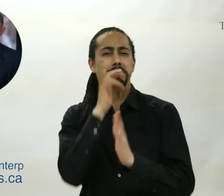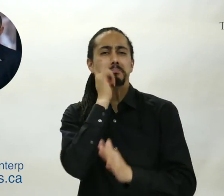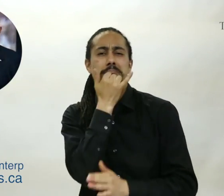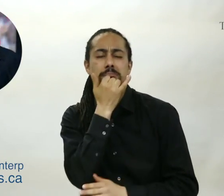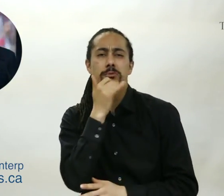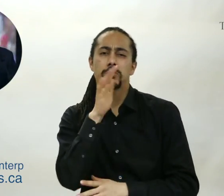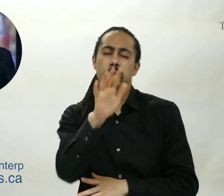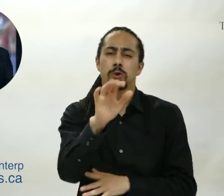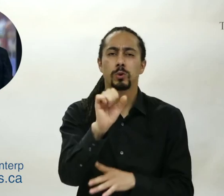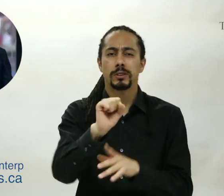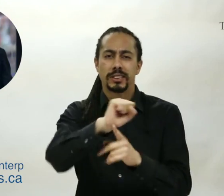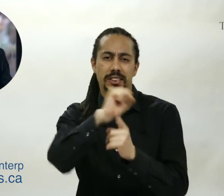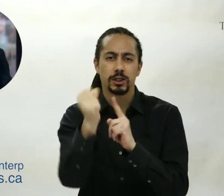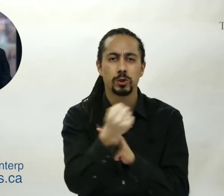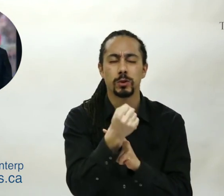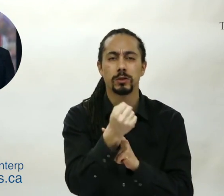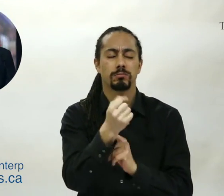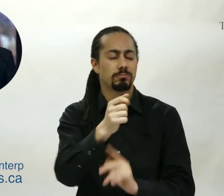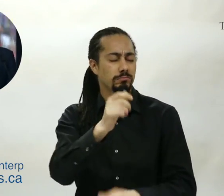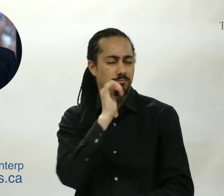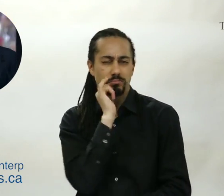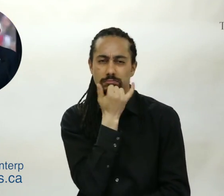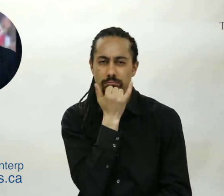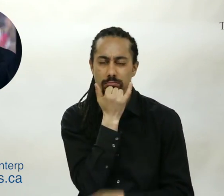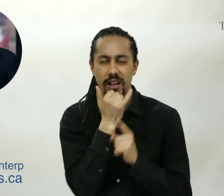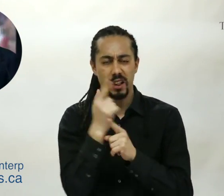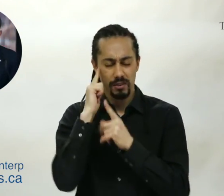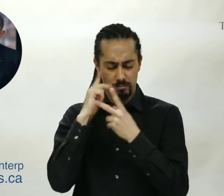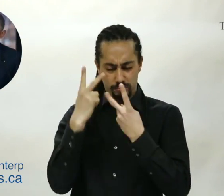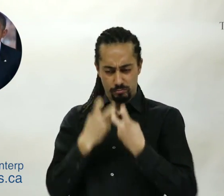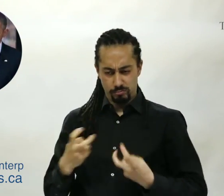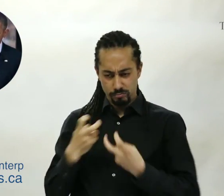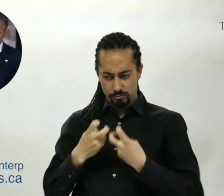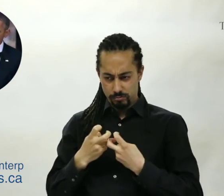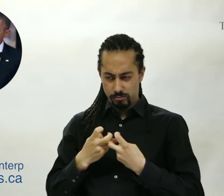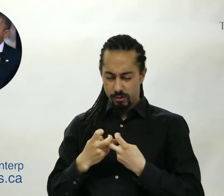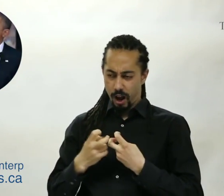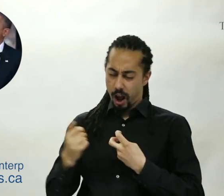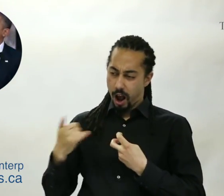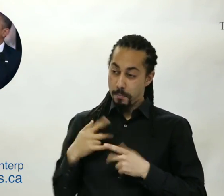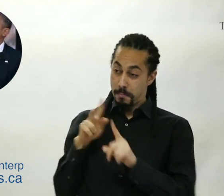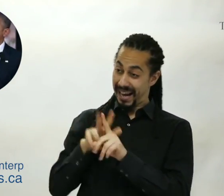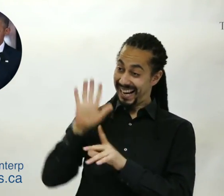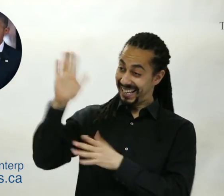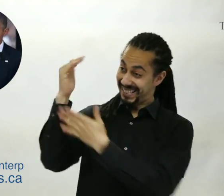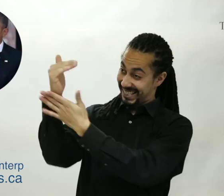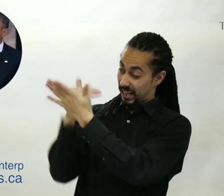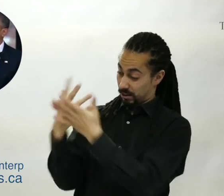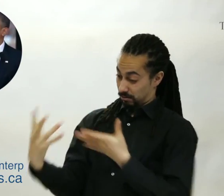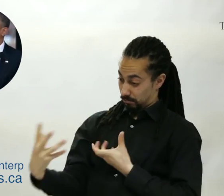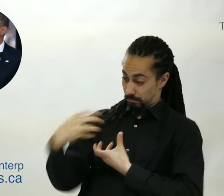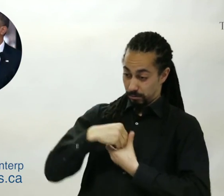we must ask: How well have I applied his